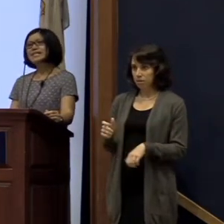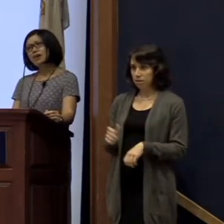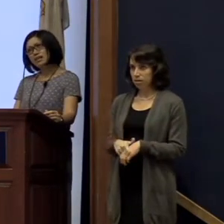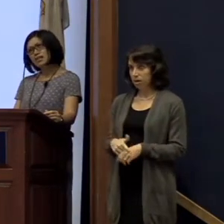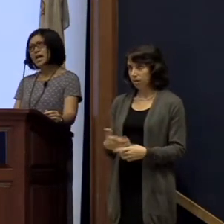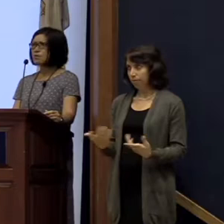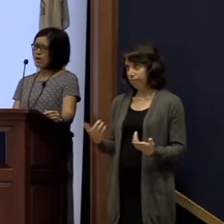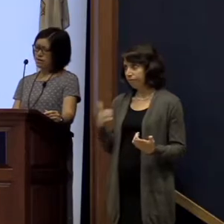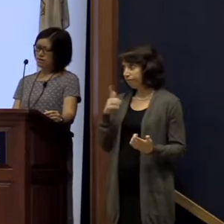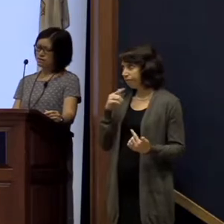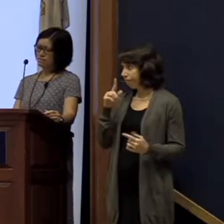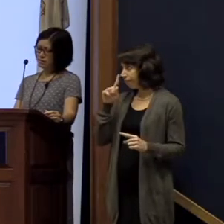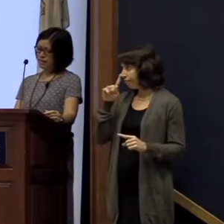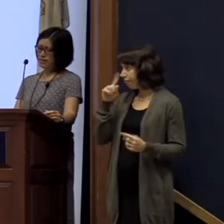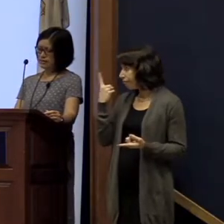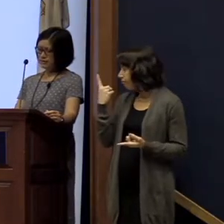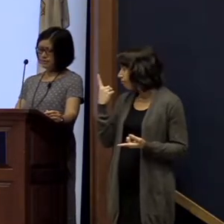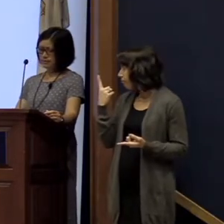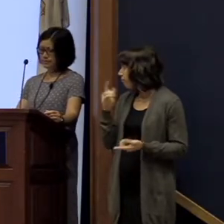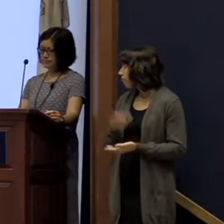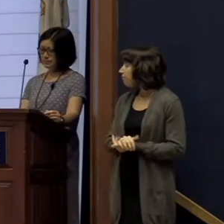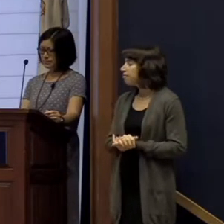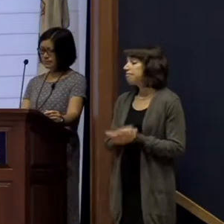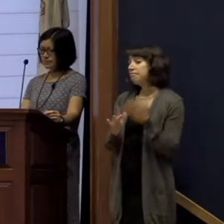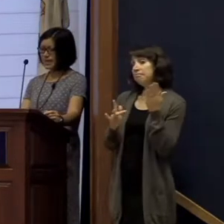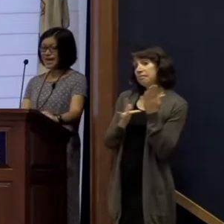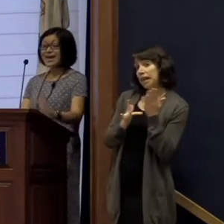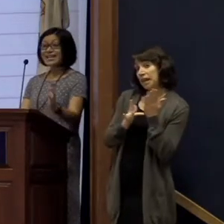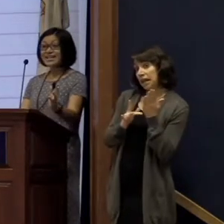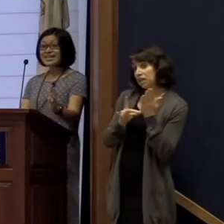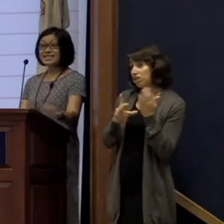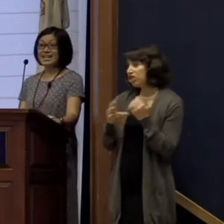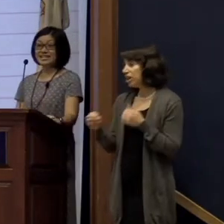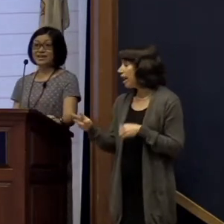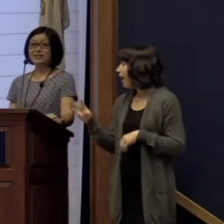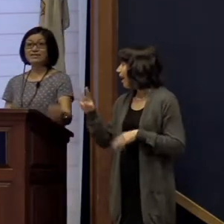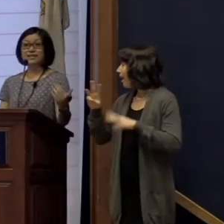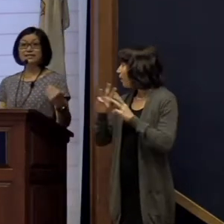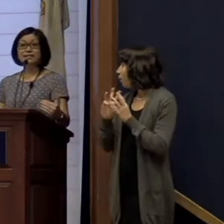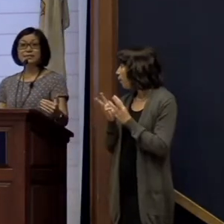technology and weather - Derek another indicator of how science is